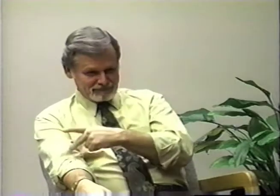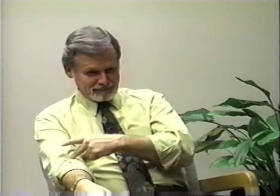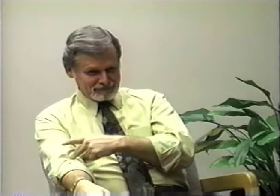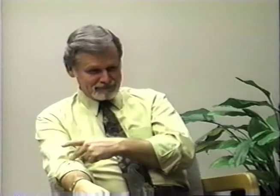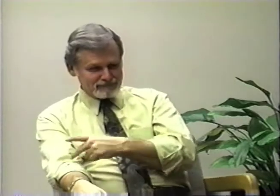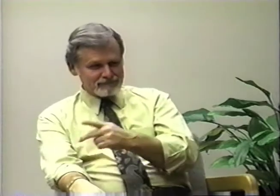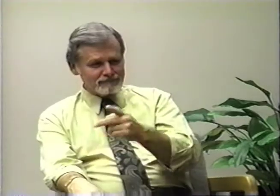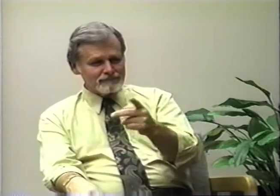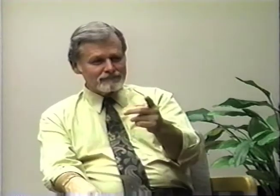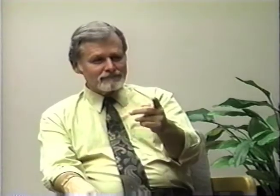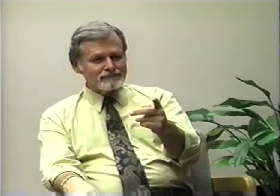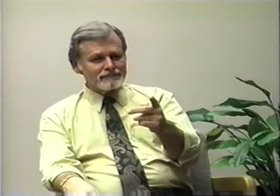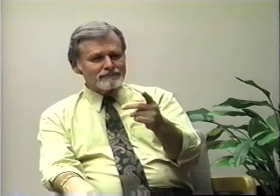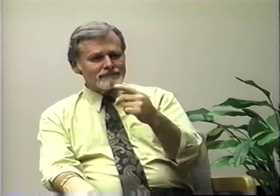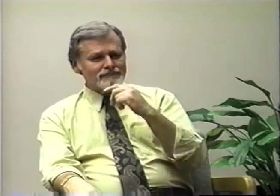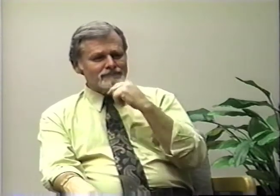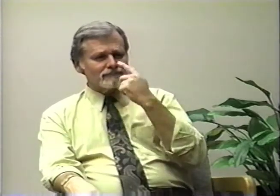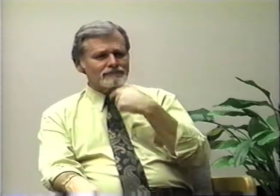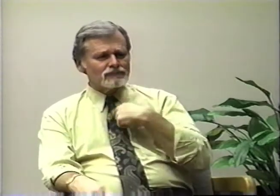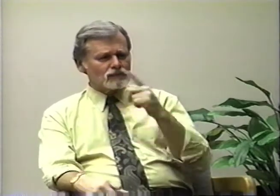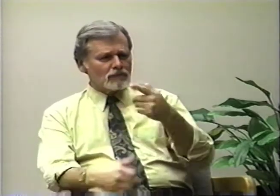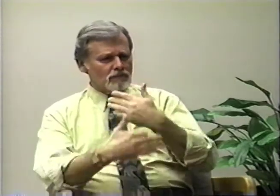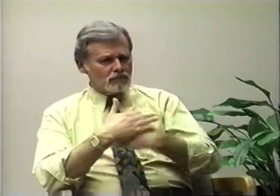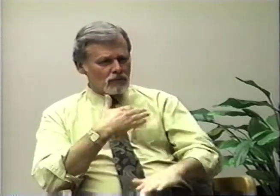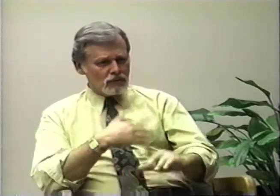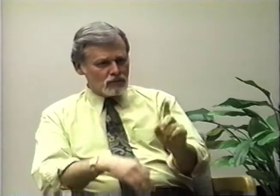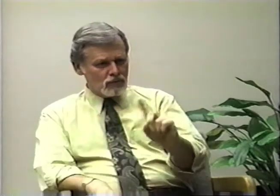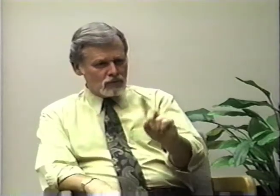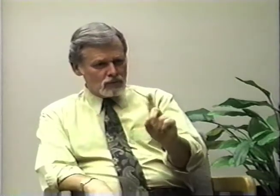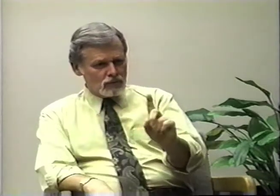Kathleen, can you tell us, where were you born?